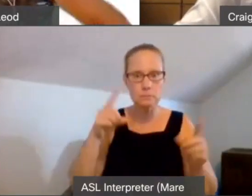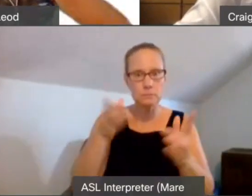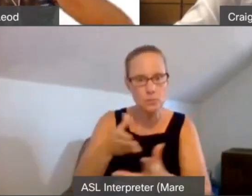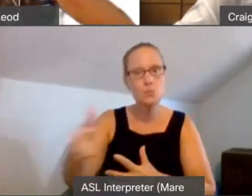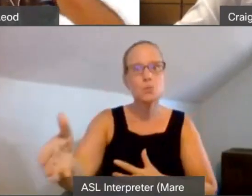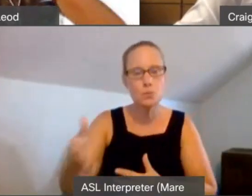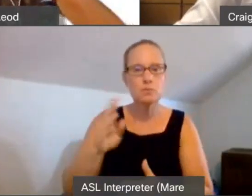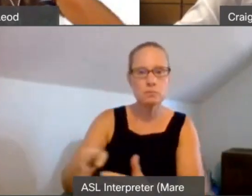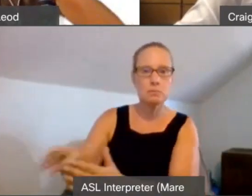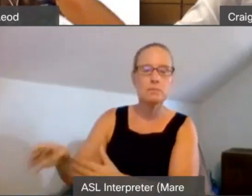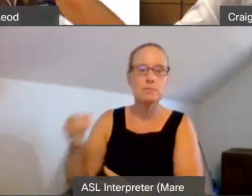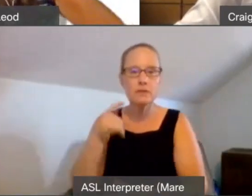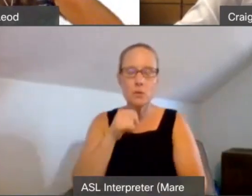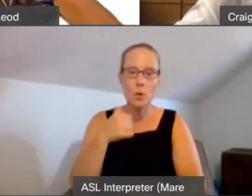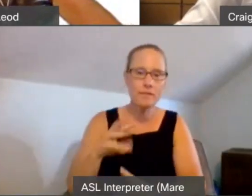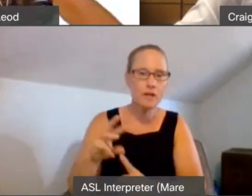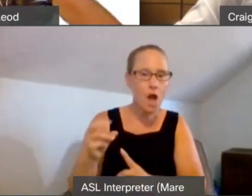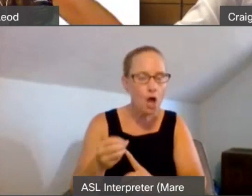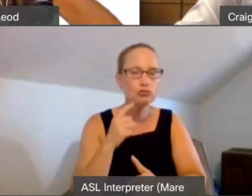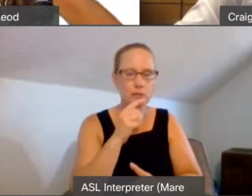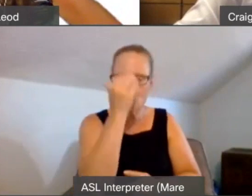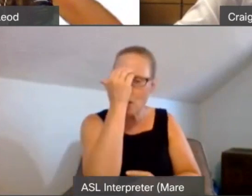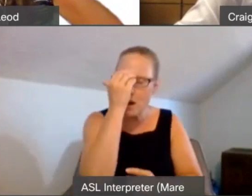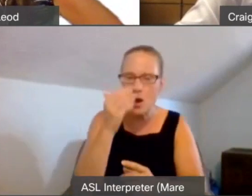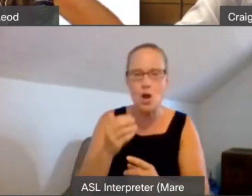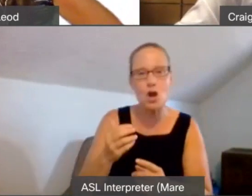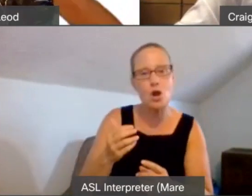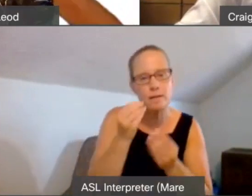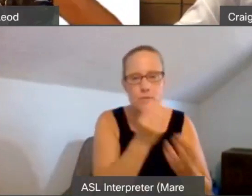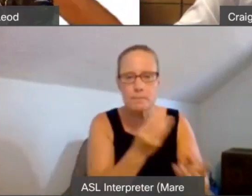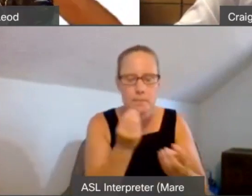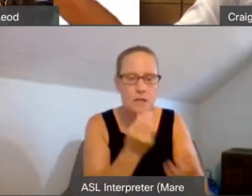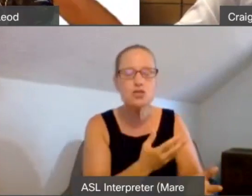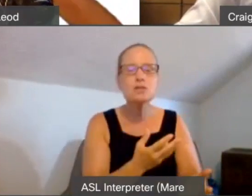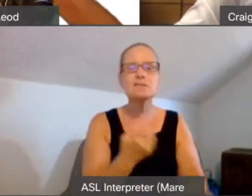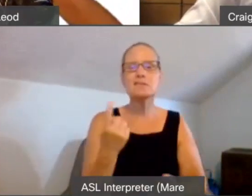If you don't have culturally sensitive material or coarsely based material, someone may be getting kicked